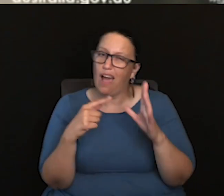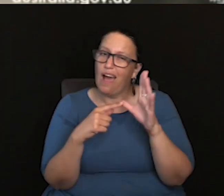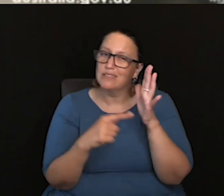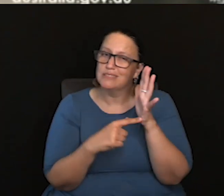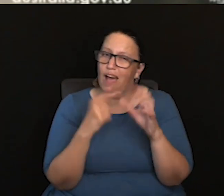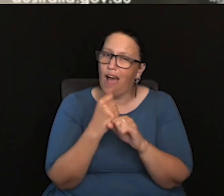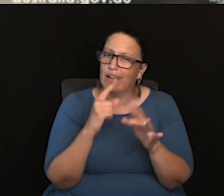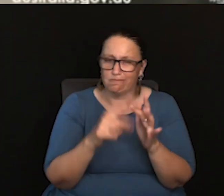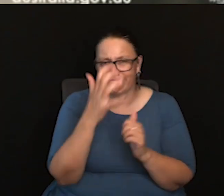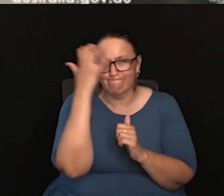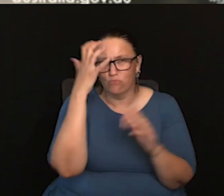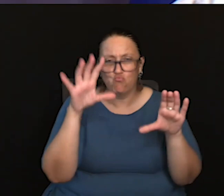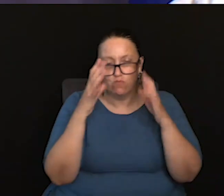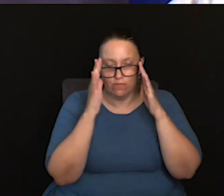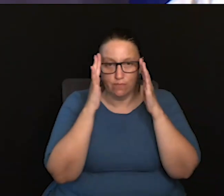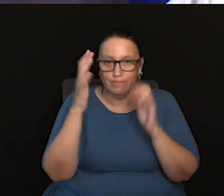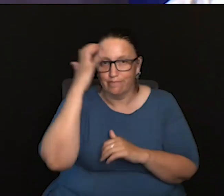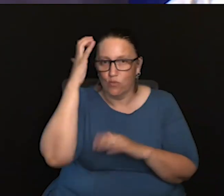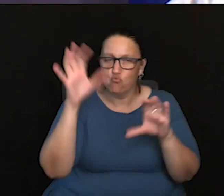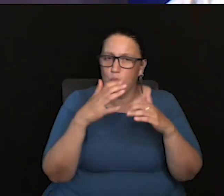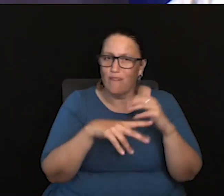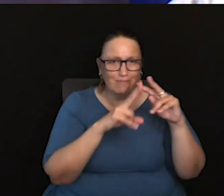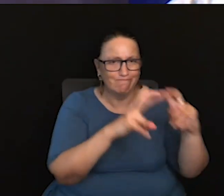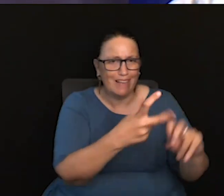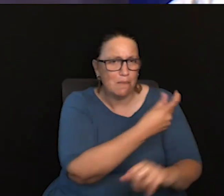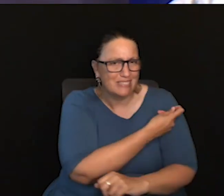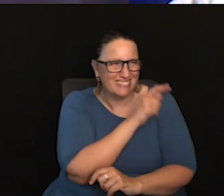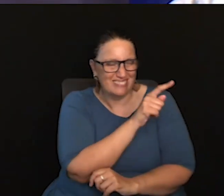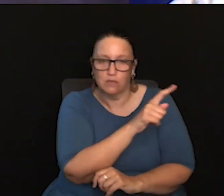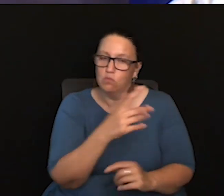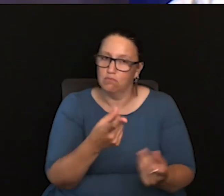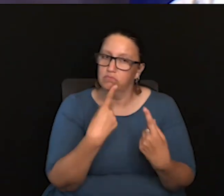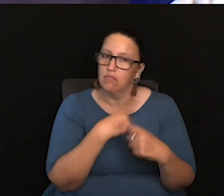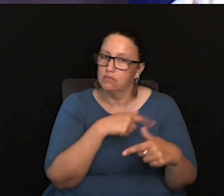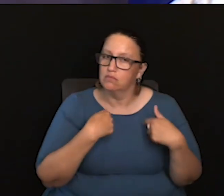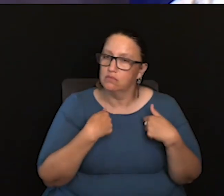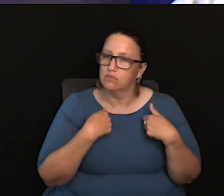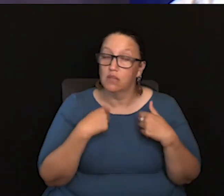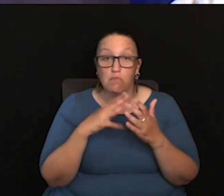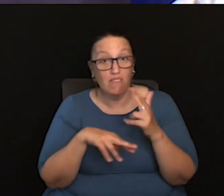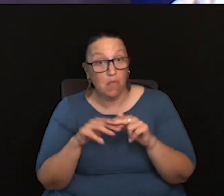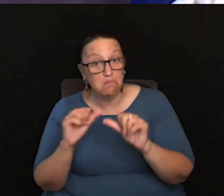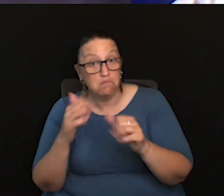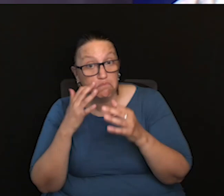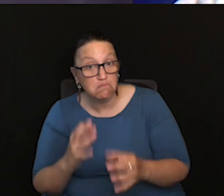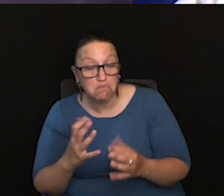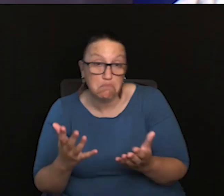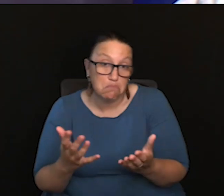So the ATAGI advice is that the vaccine can be given between three and eight weeks to the 5-11 year olds.